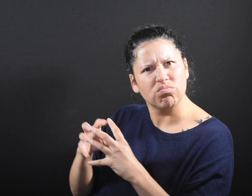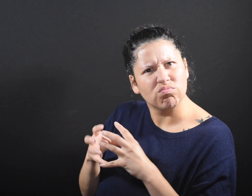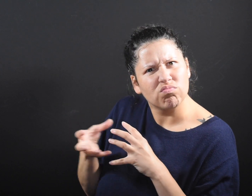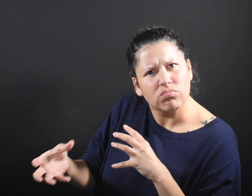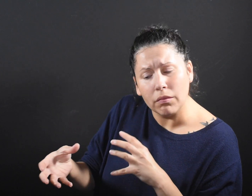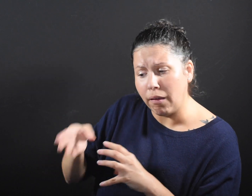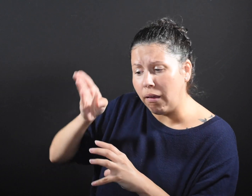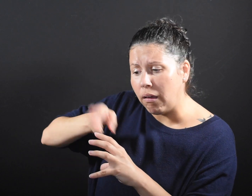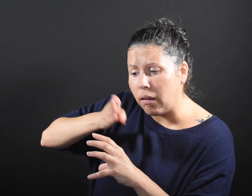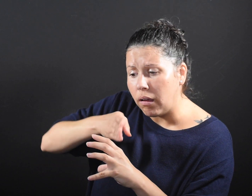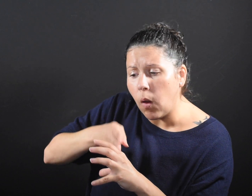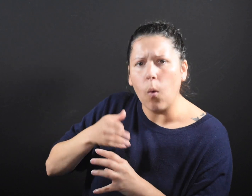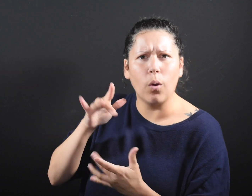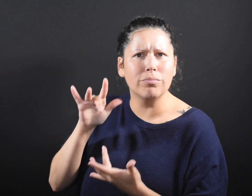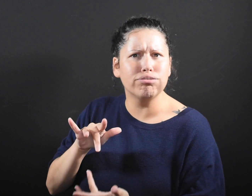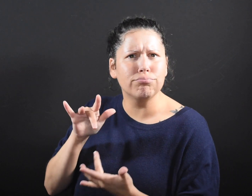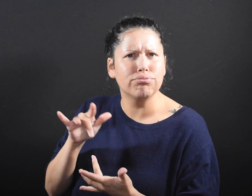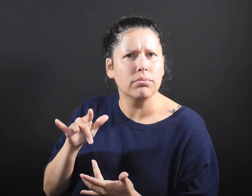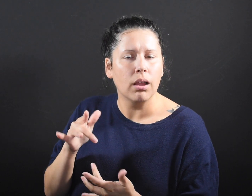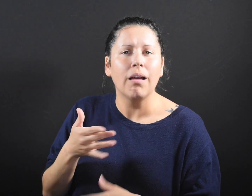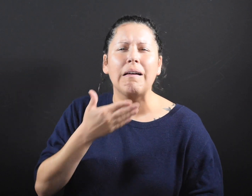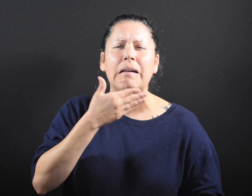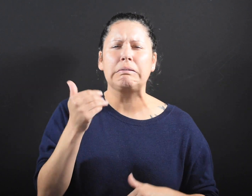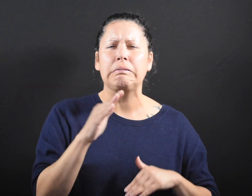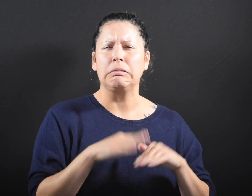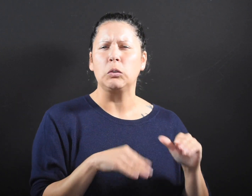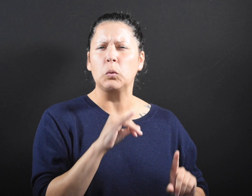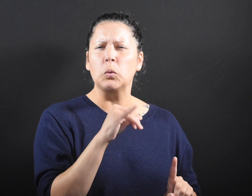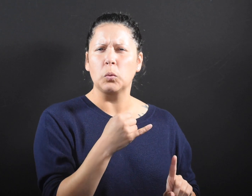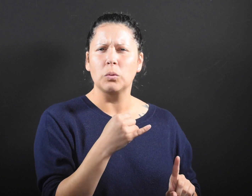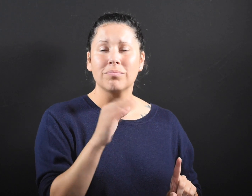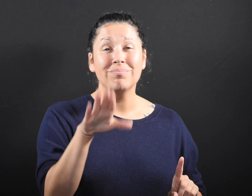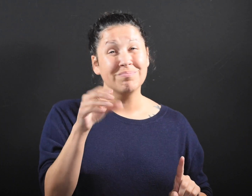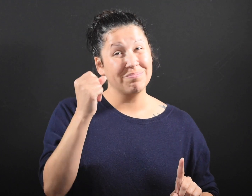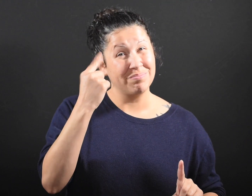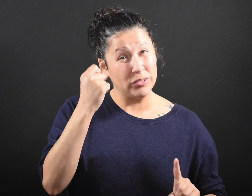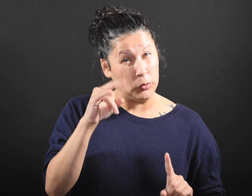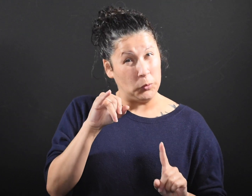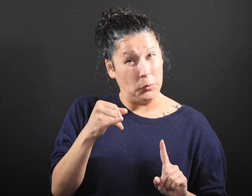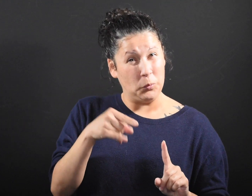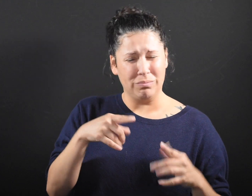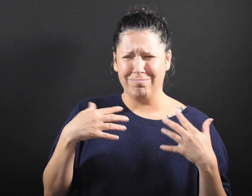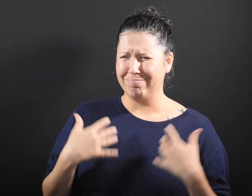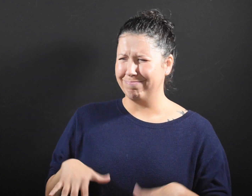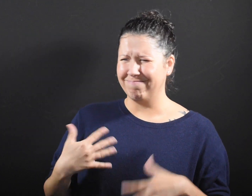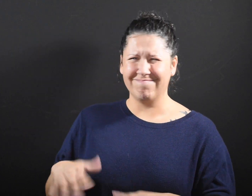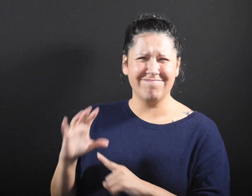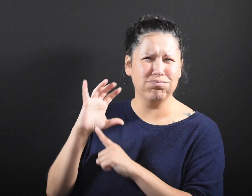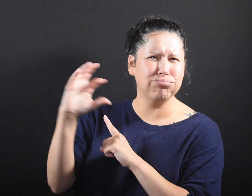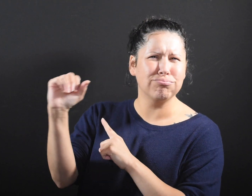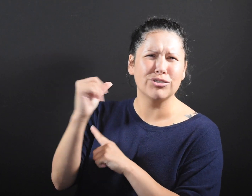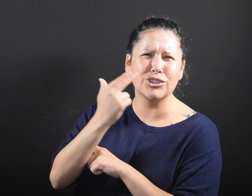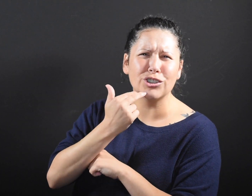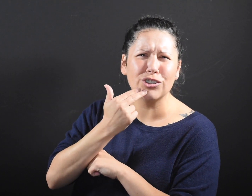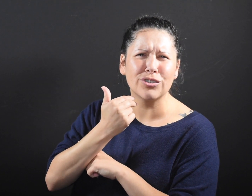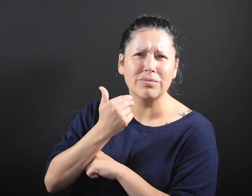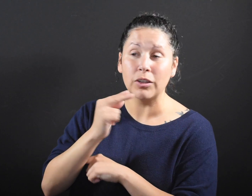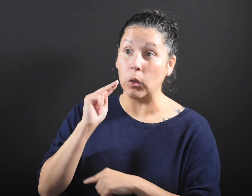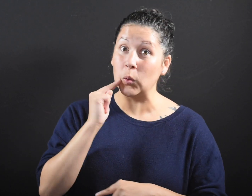than juice. Some fruit juices can contain concerning levels of heavy metals. Plus,